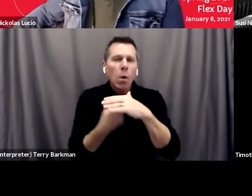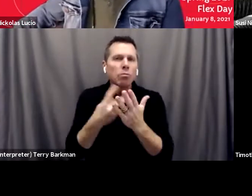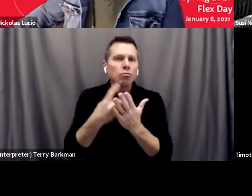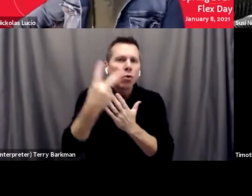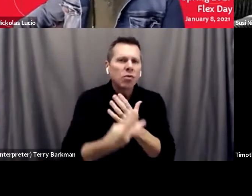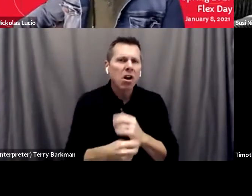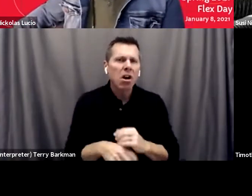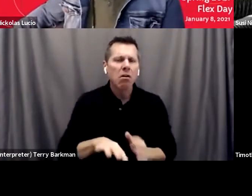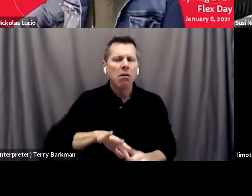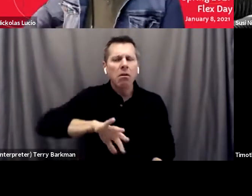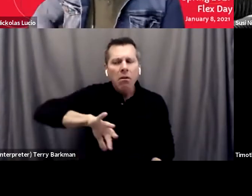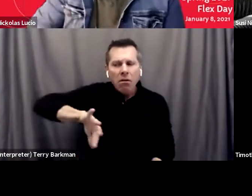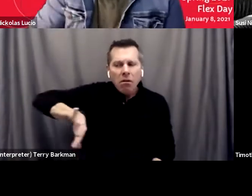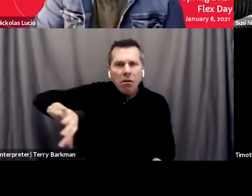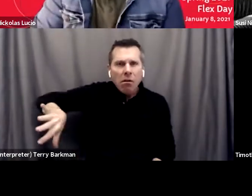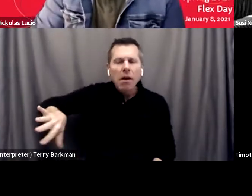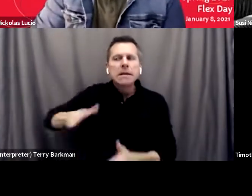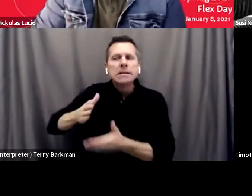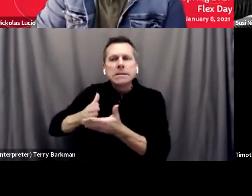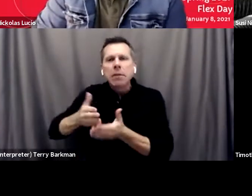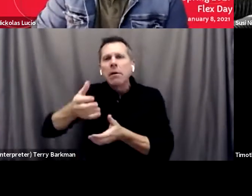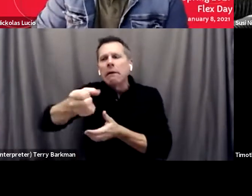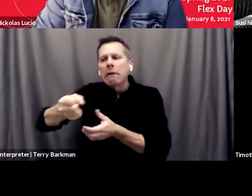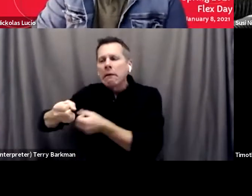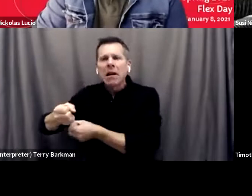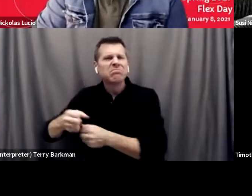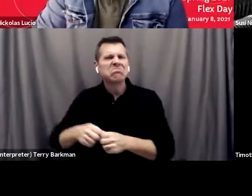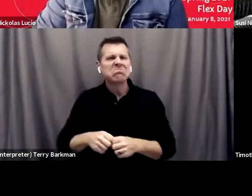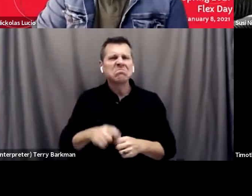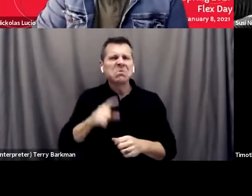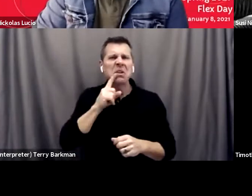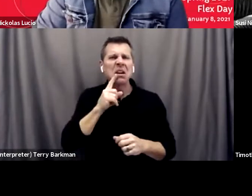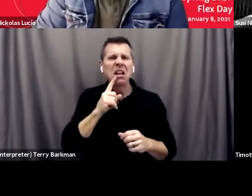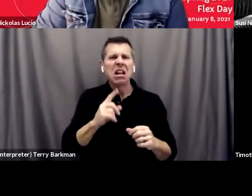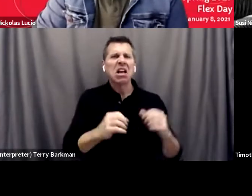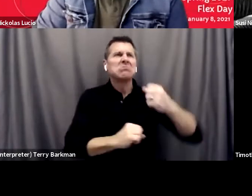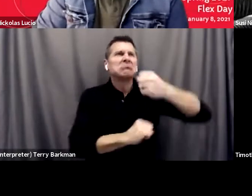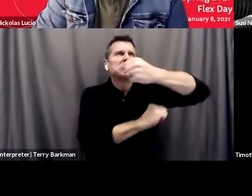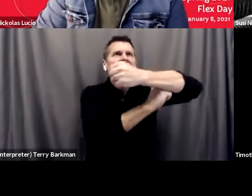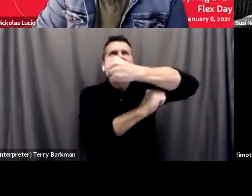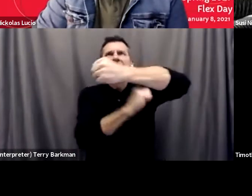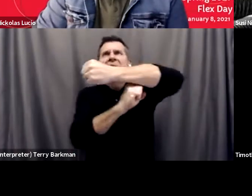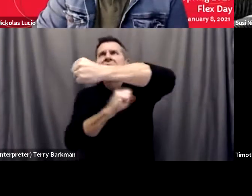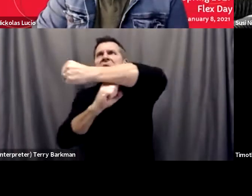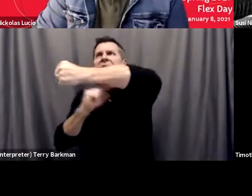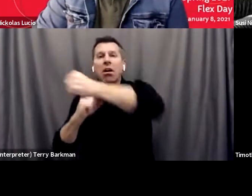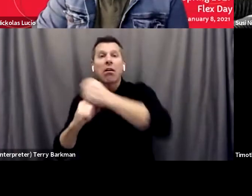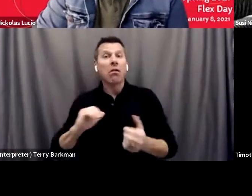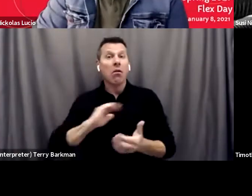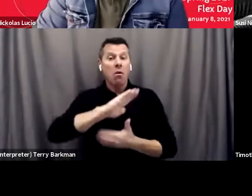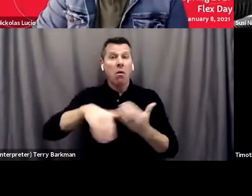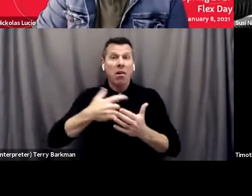side or that some people are doing, it's really a framework for how all of us are incorporated into the work of the college. So